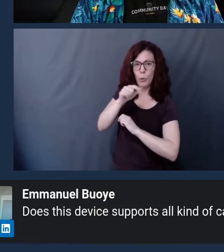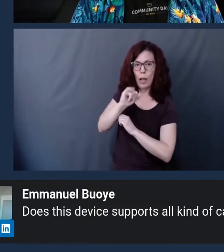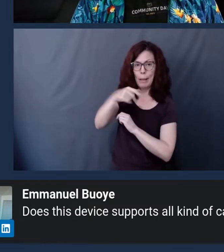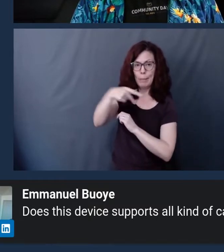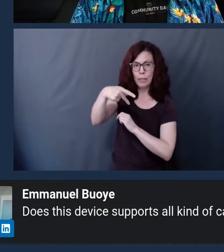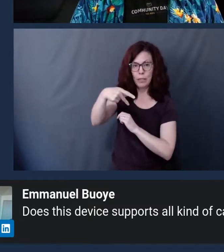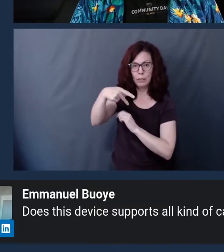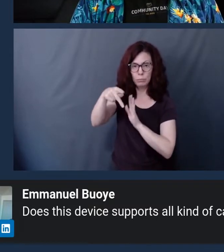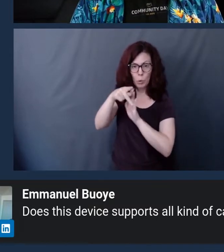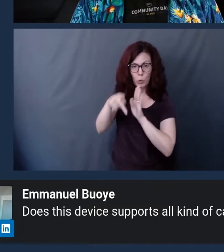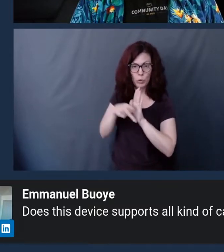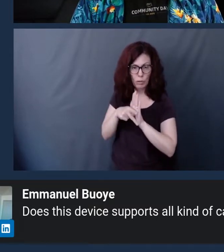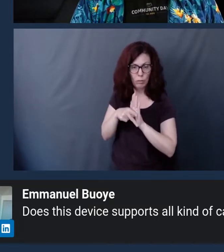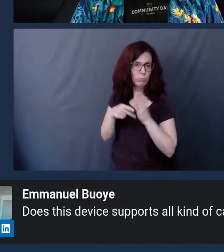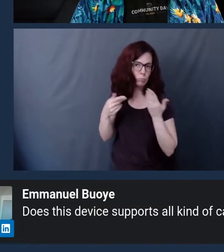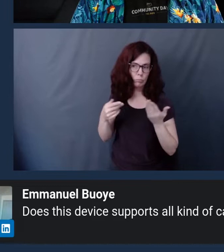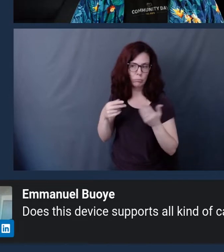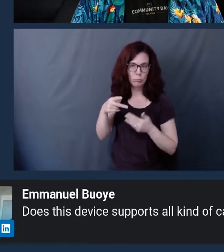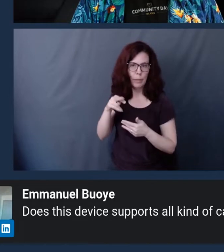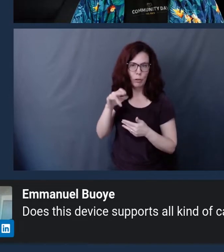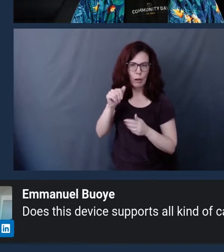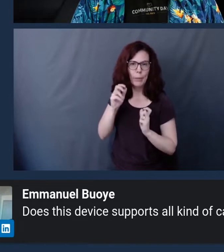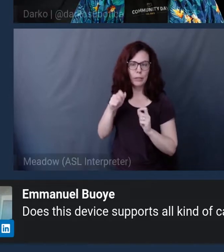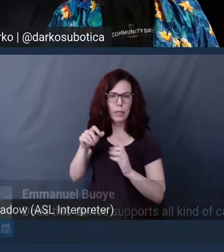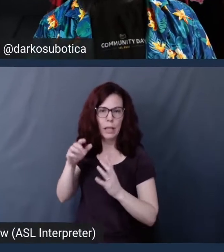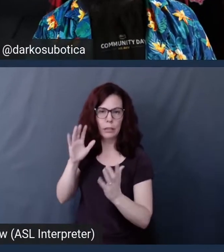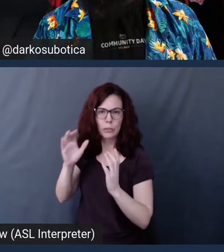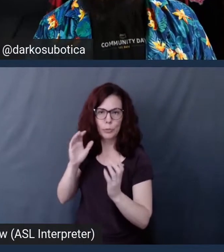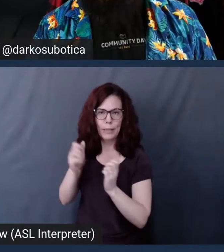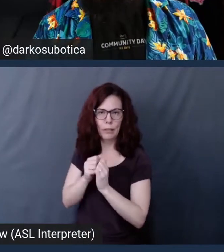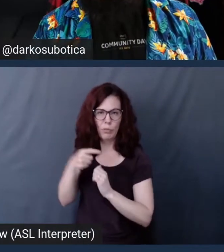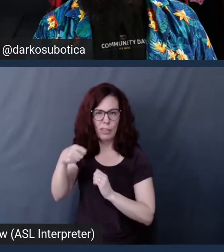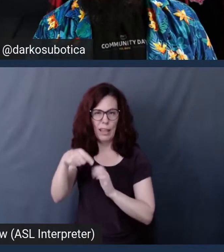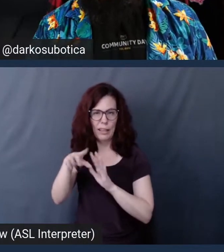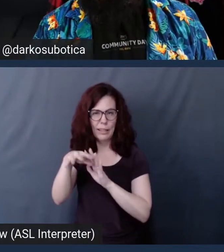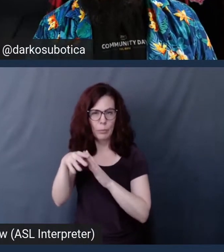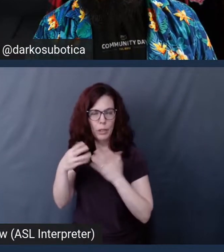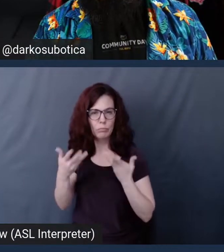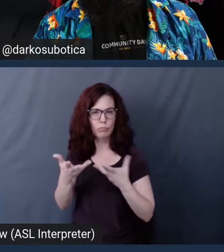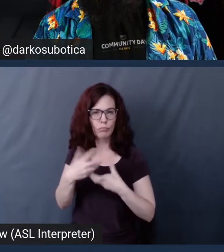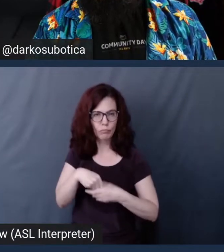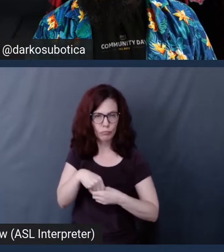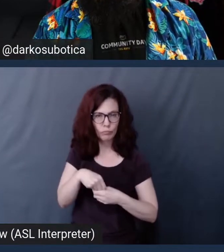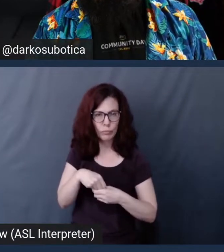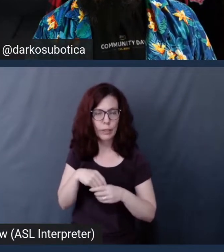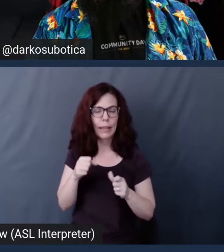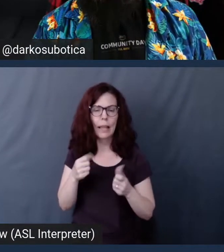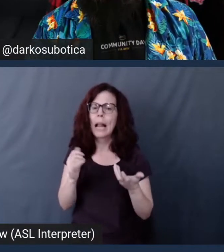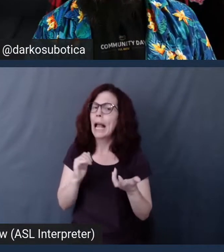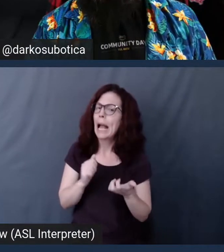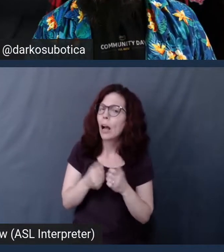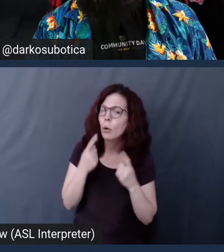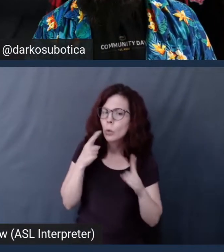Panorama can talk to those cameras and ingest the feed. The way it actually works is if you build on top of IP,